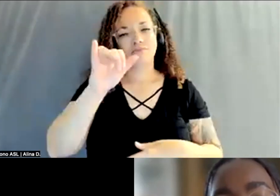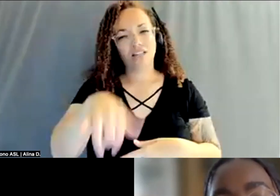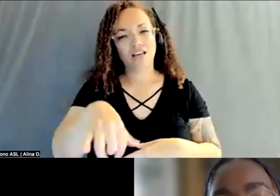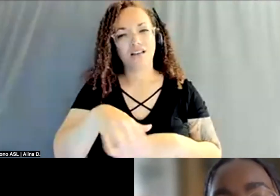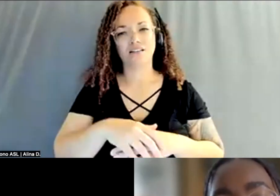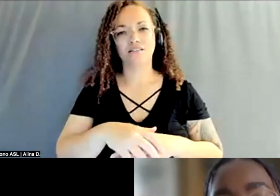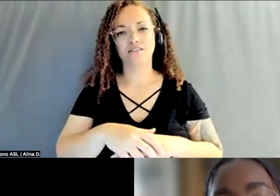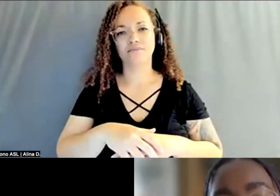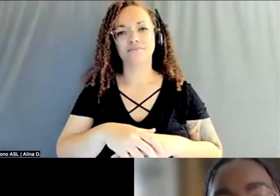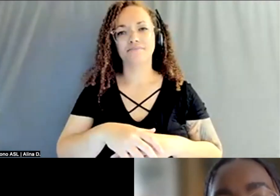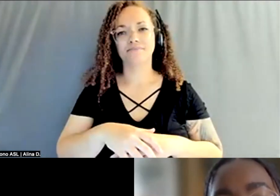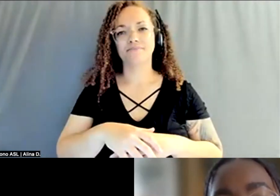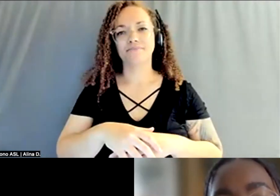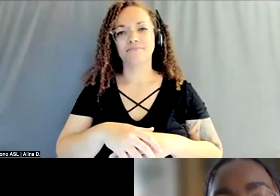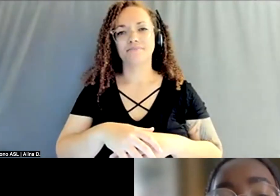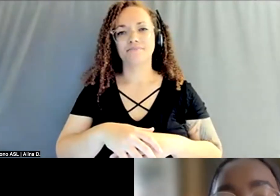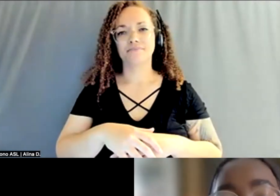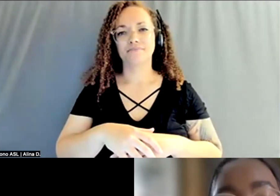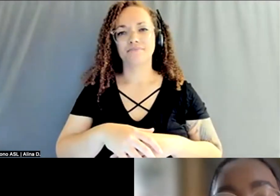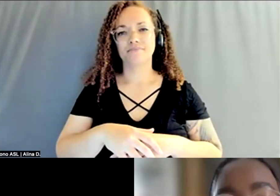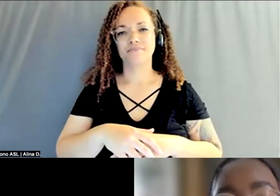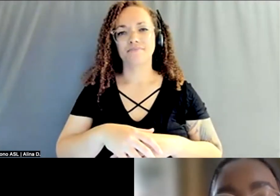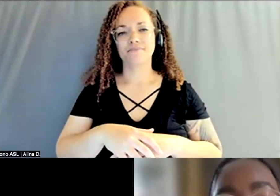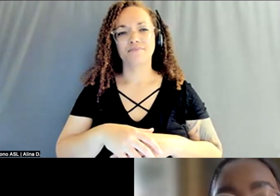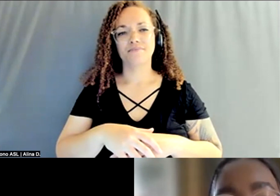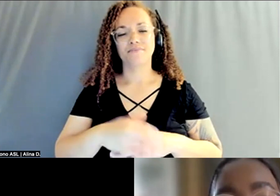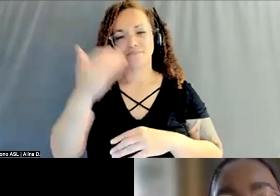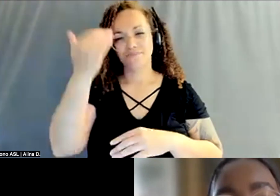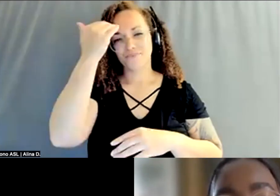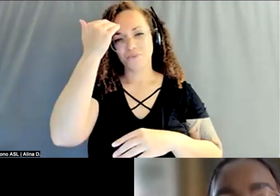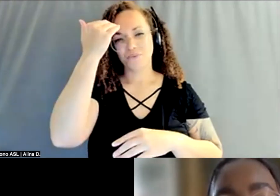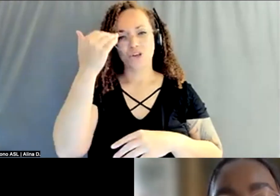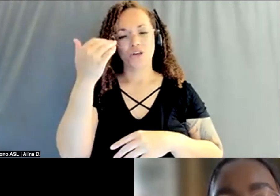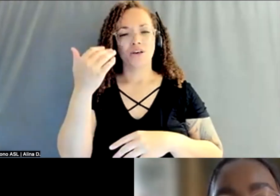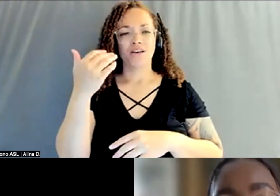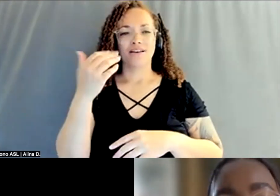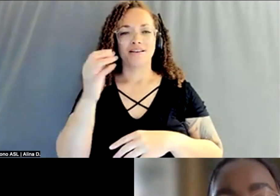that the world does really have to end, like that actually being also a refrain and so many